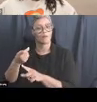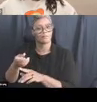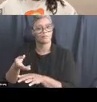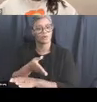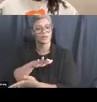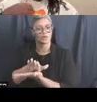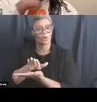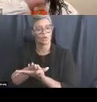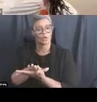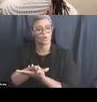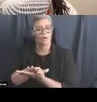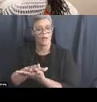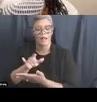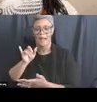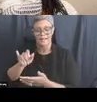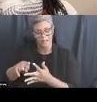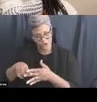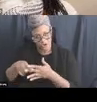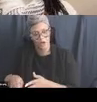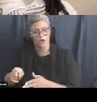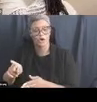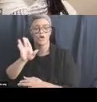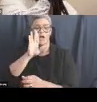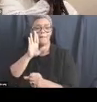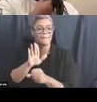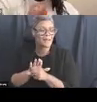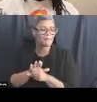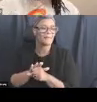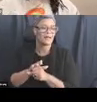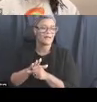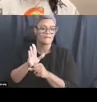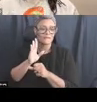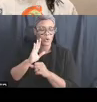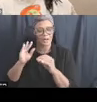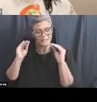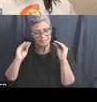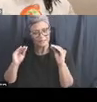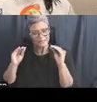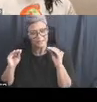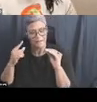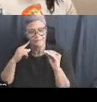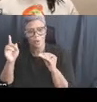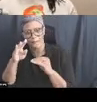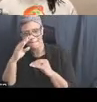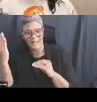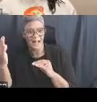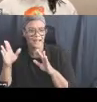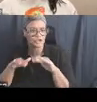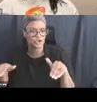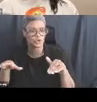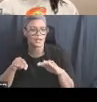education for black children and families. Dr. Powell is an assistant research professor